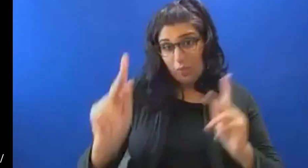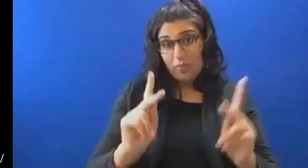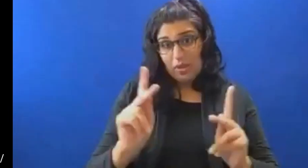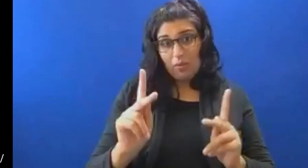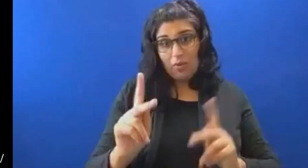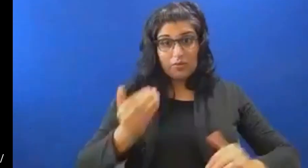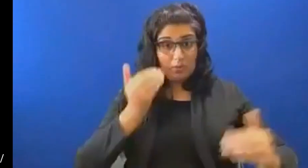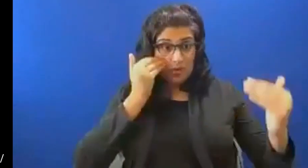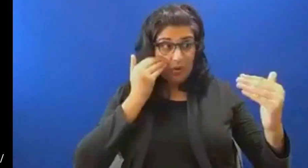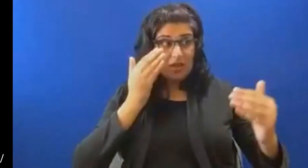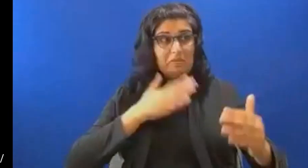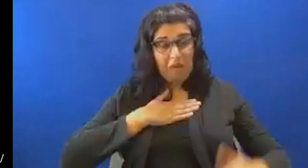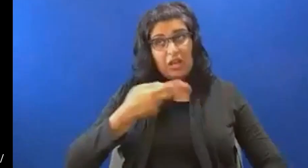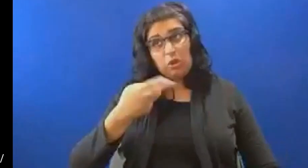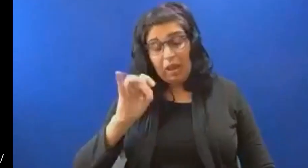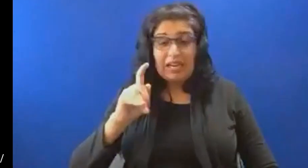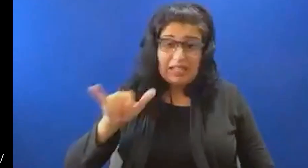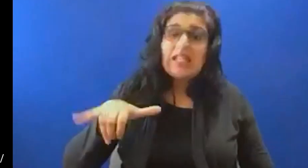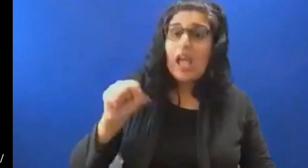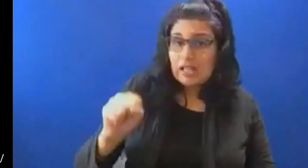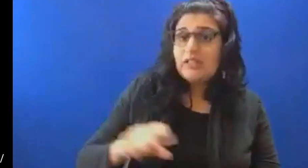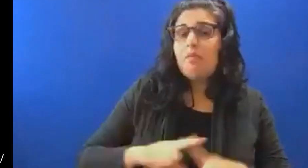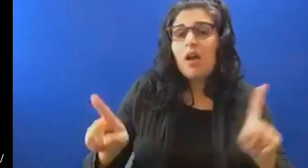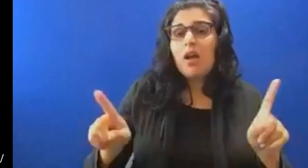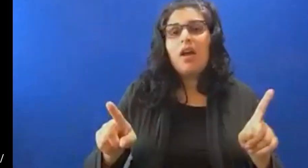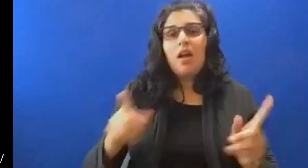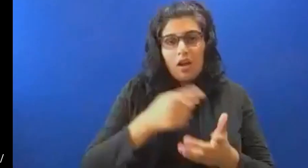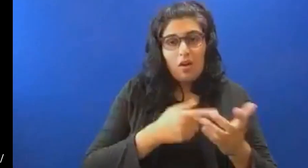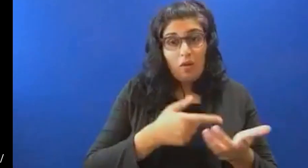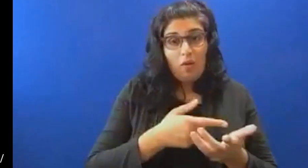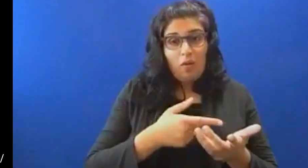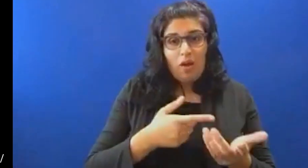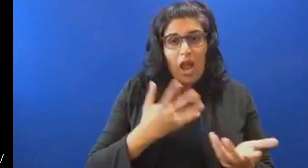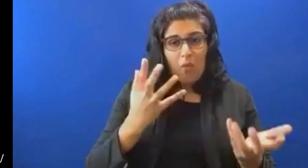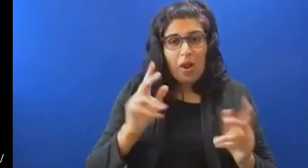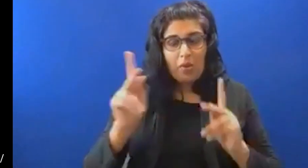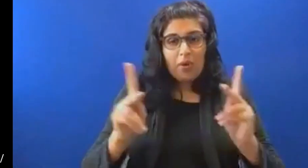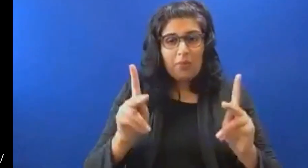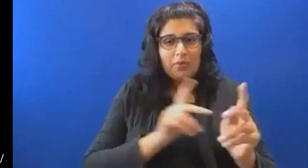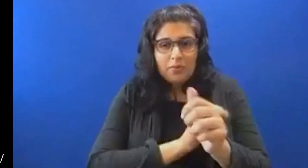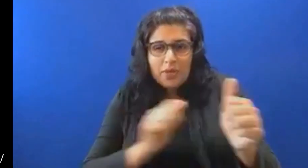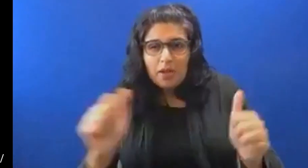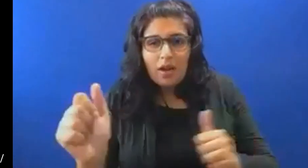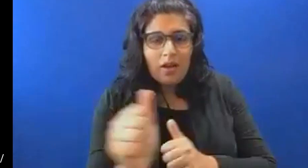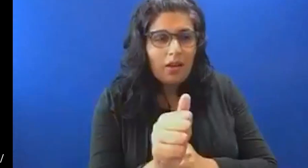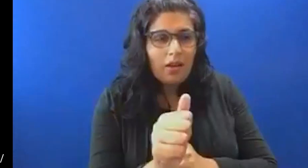But more so than that, what I'd like people to do is move beyond this notion of us versus